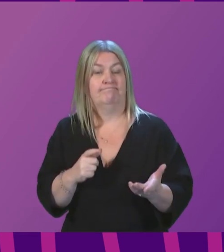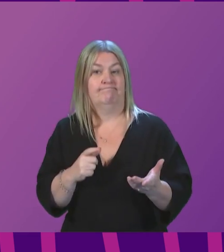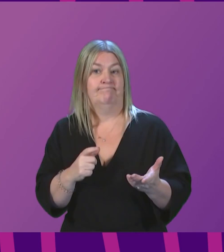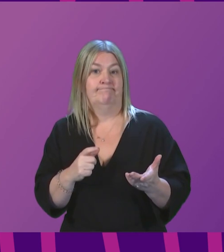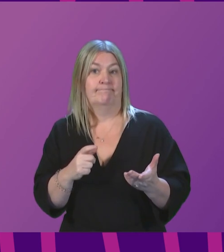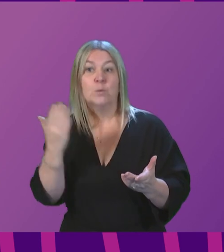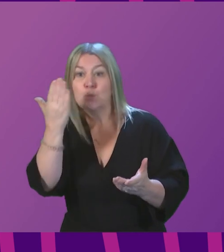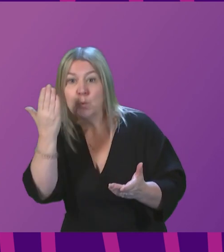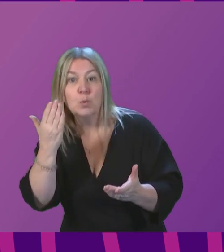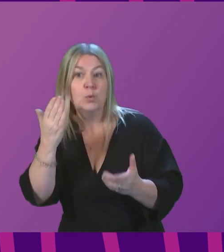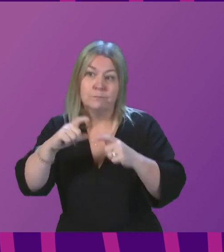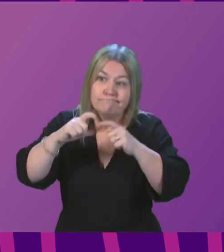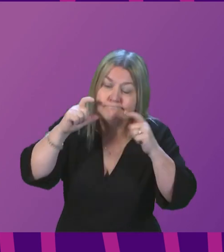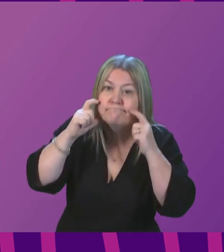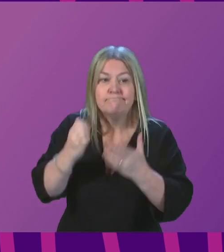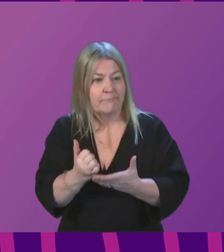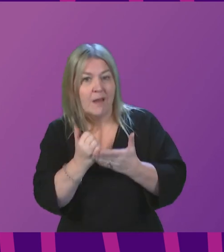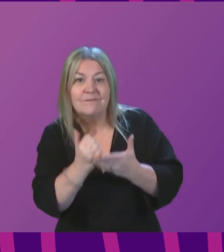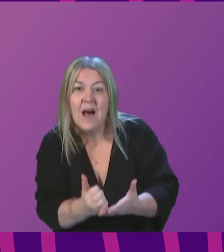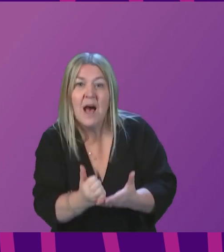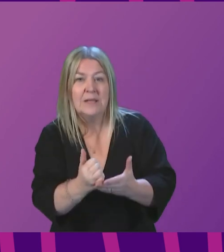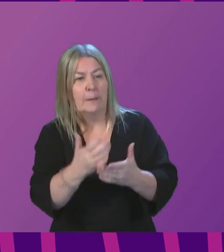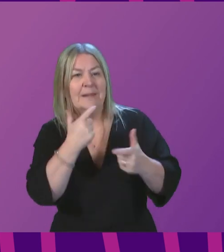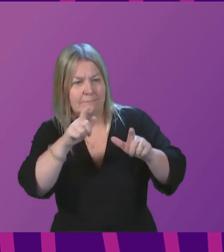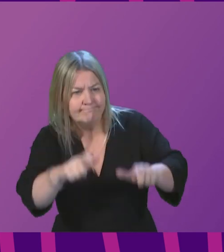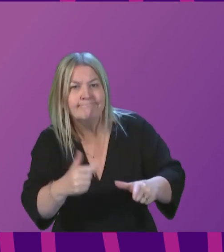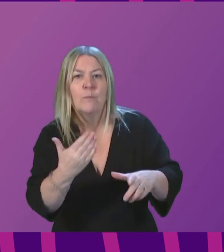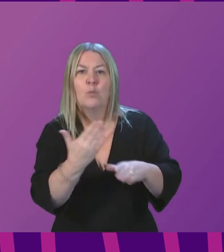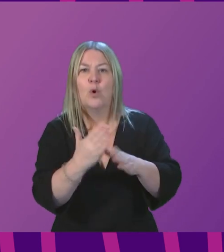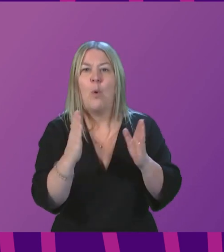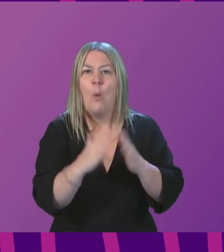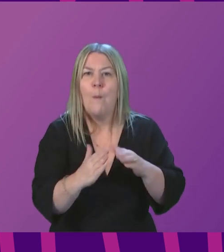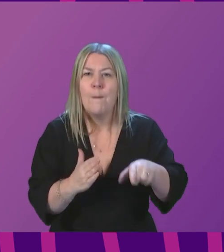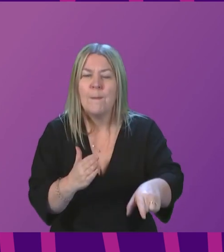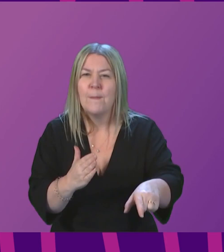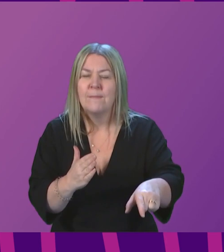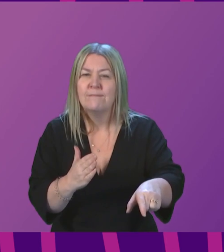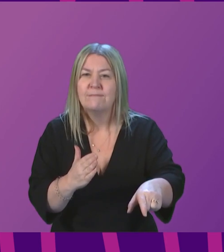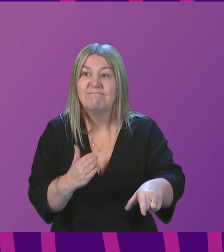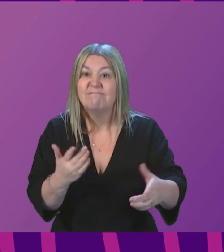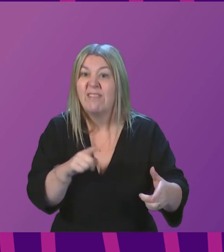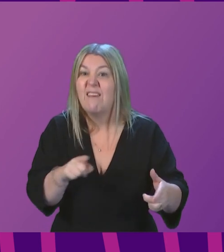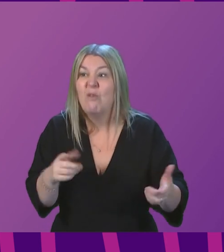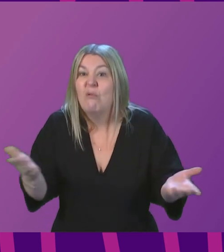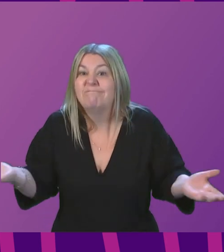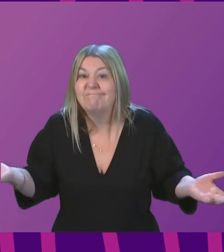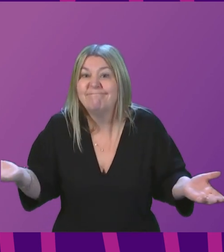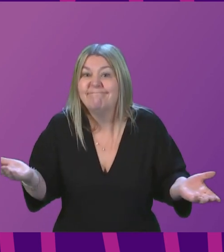We would not have sensibly advised people to work from home. Therefore, we would not be in the stronger position that we are now, when we are able